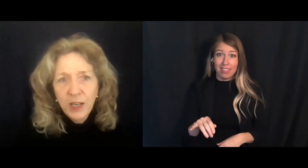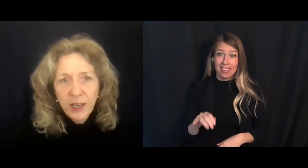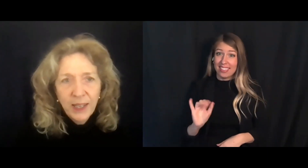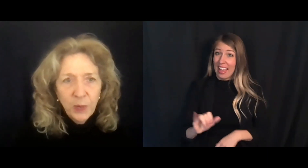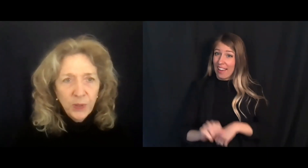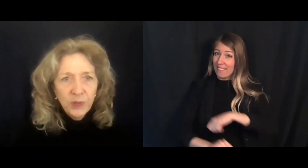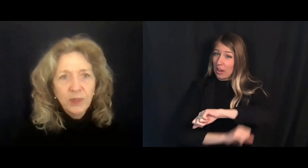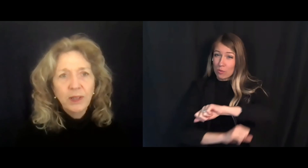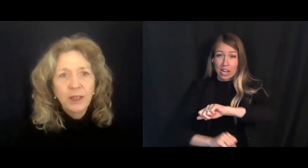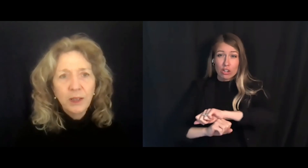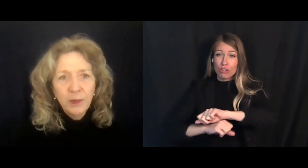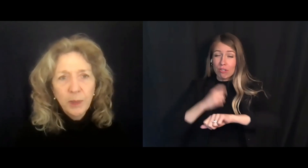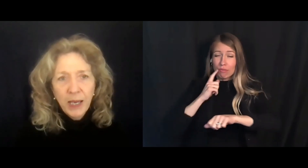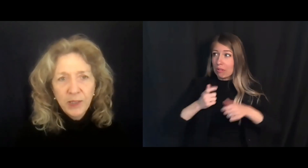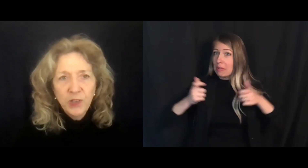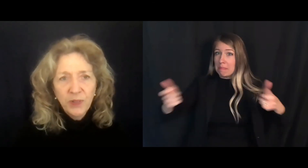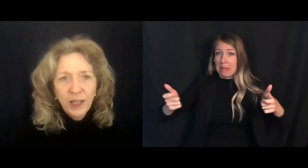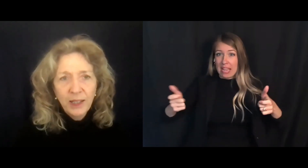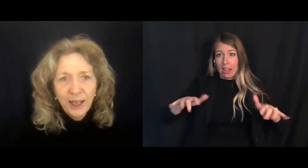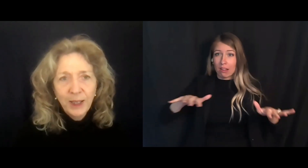I think was the passage of the ADA.